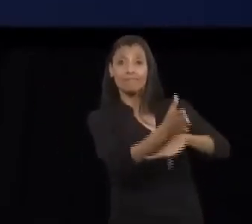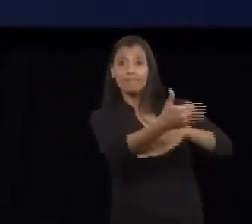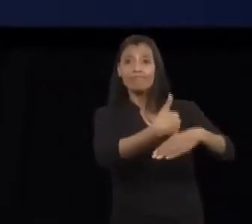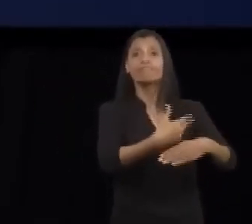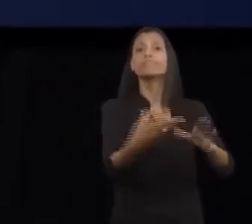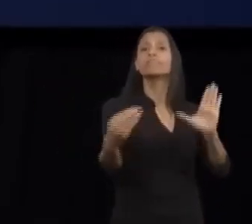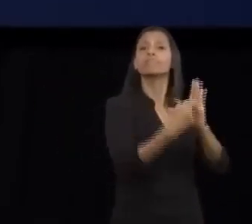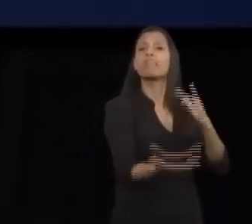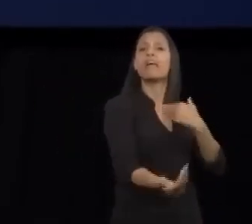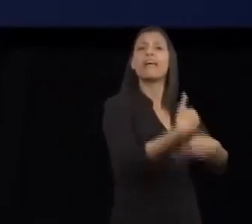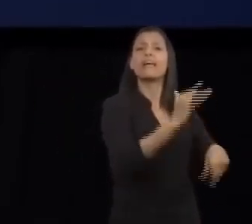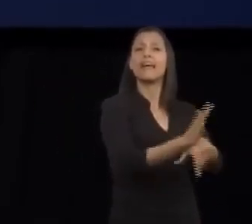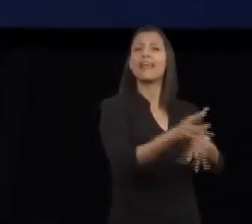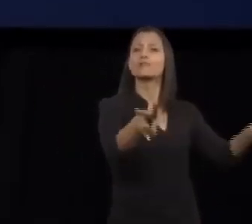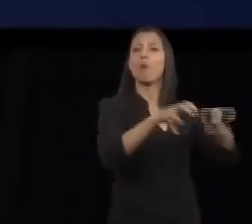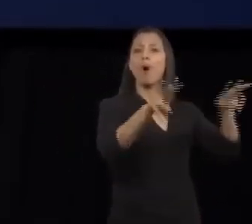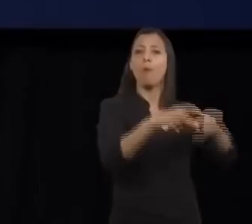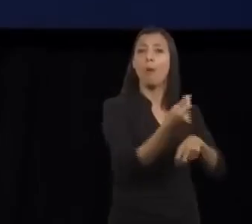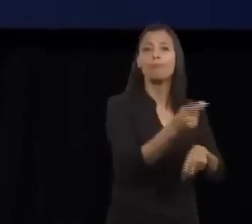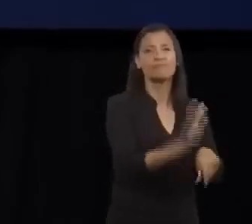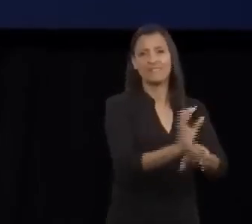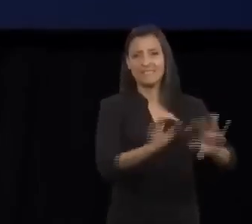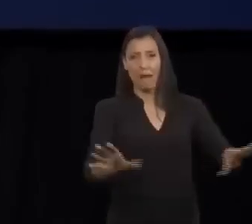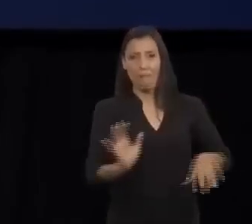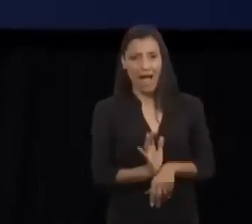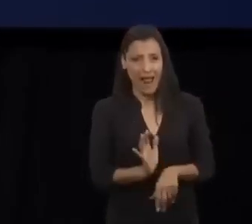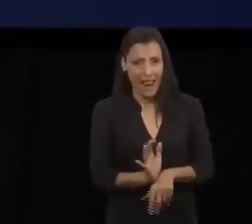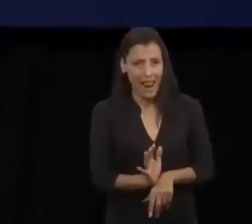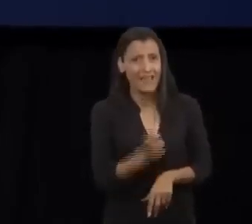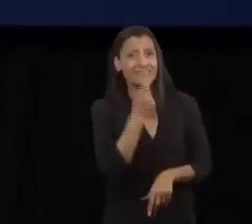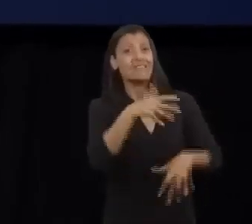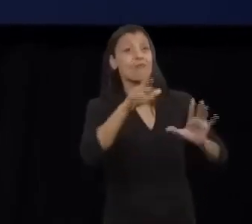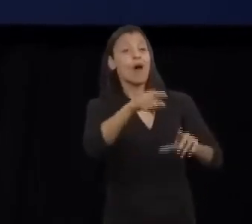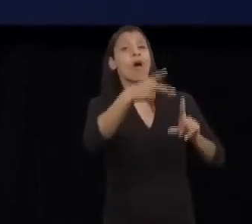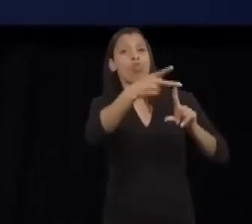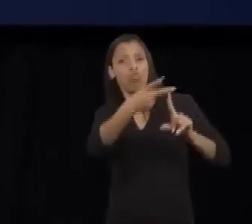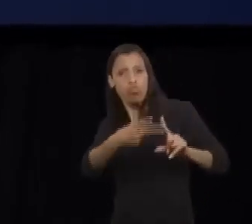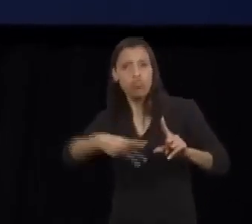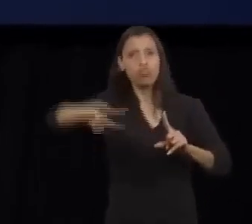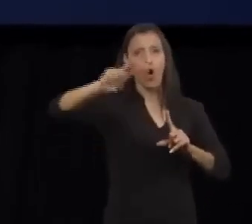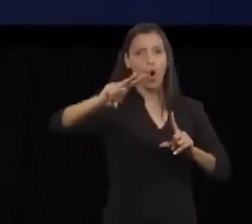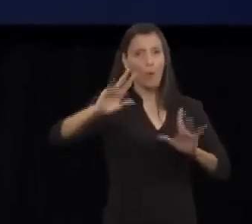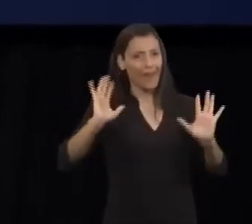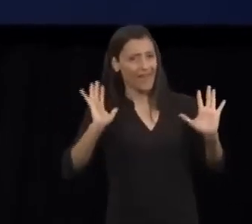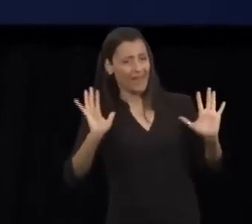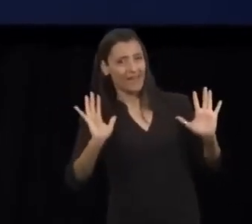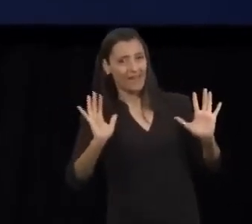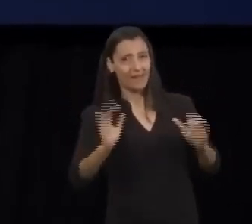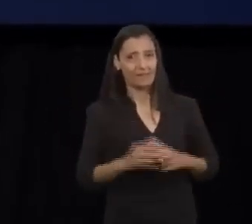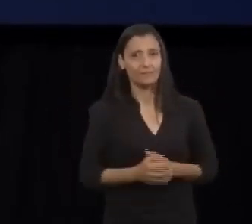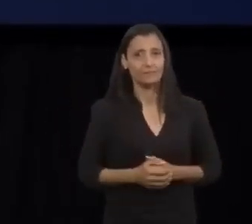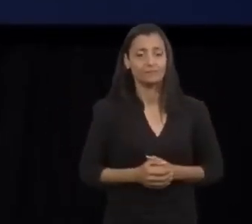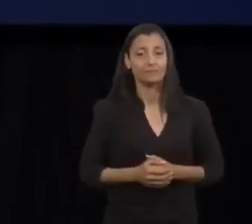It would be like duplicating the functional problem.